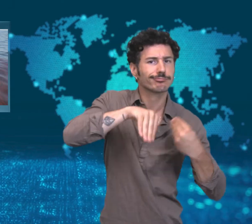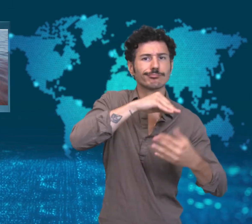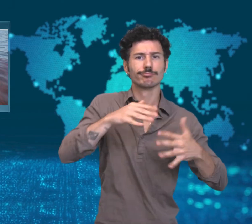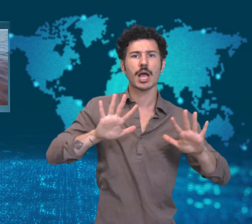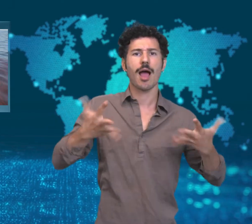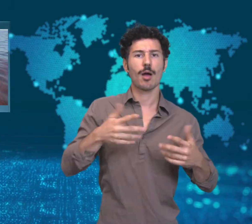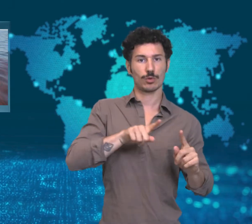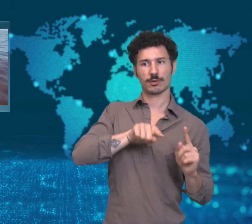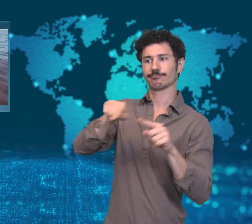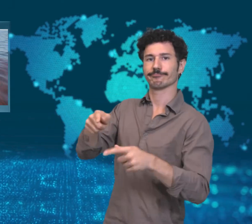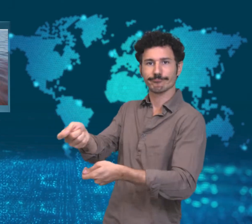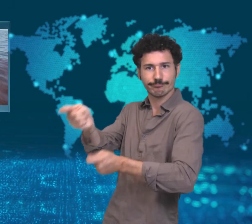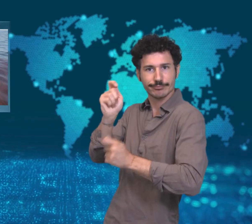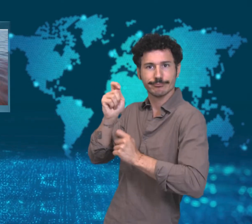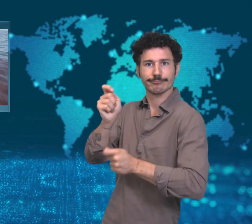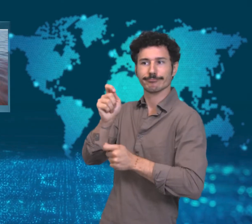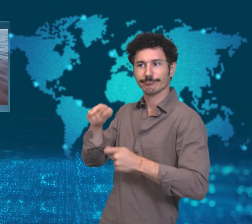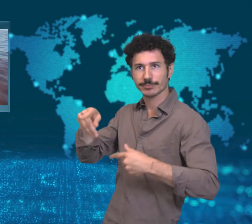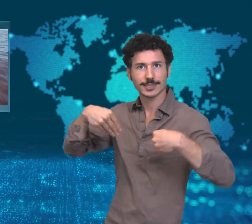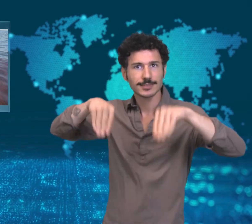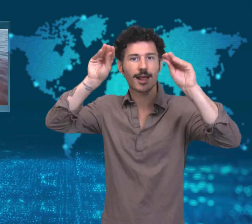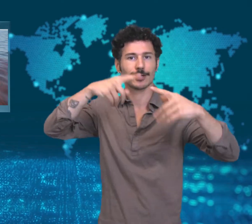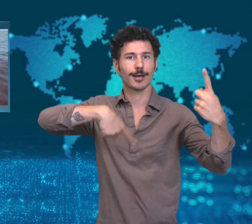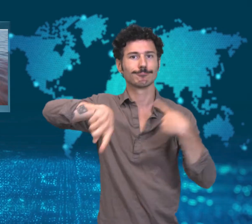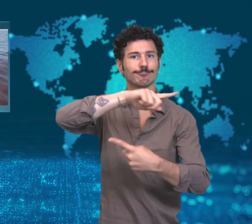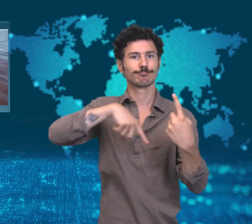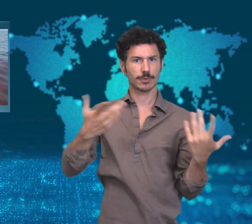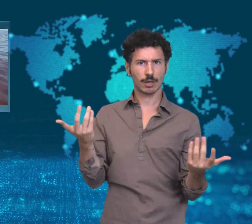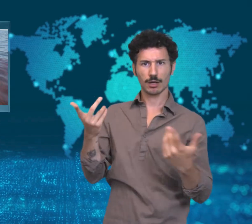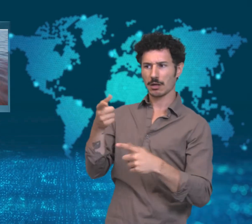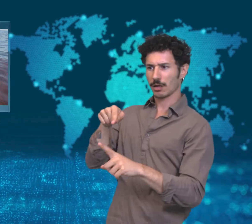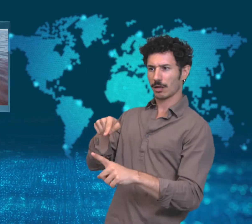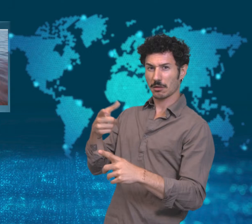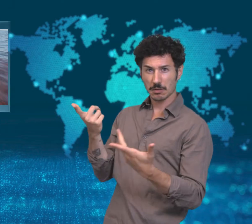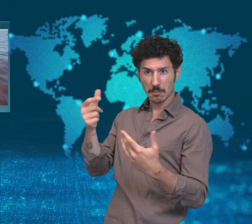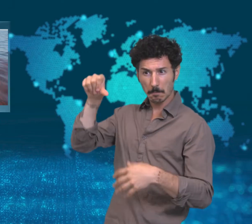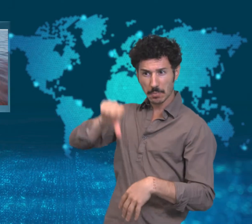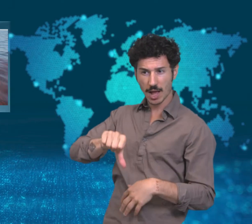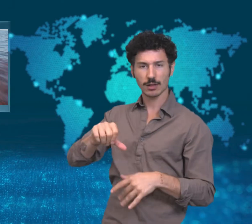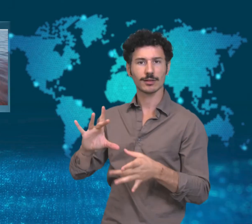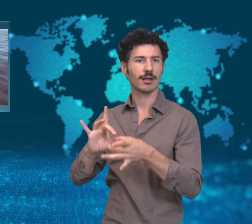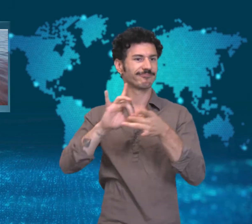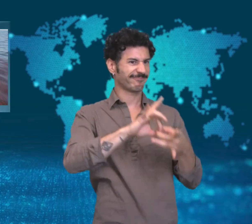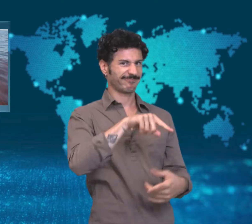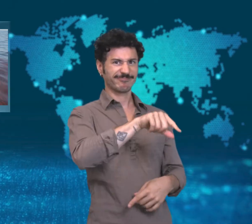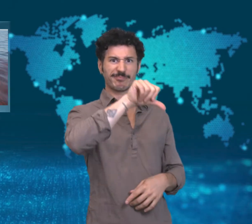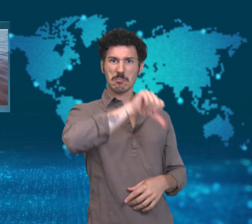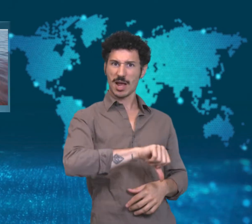This would impact more than 125,000 people who rely on